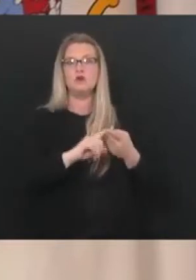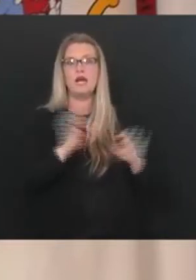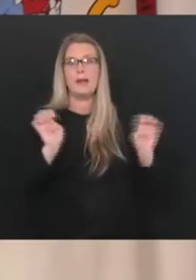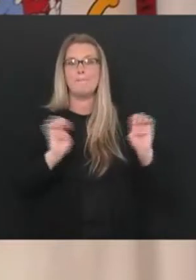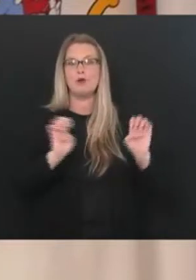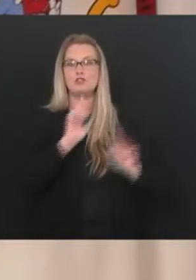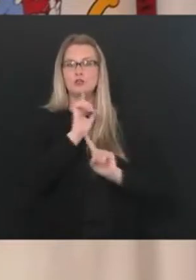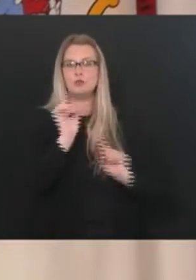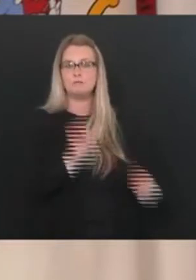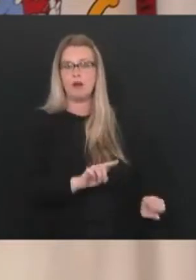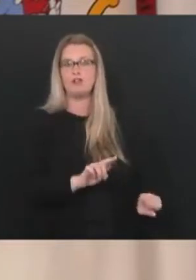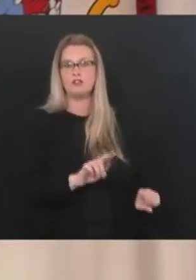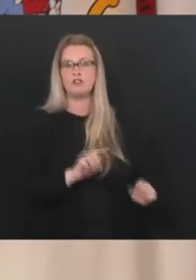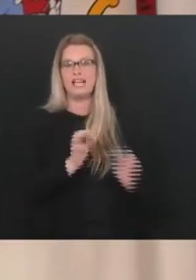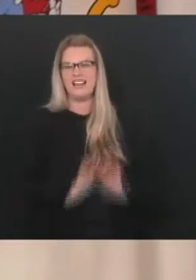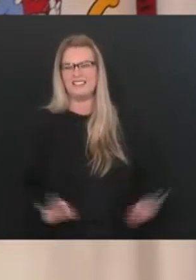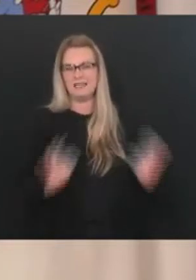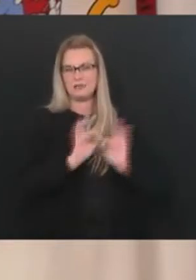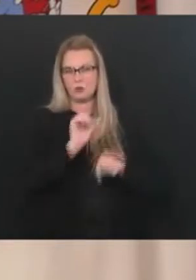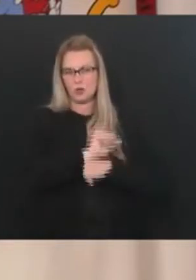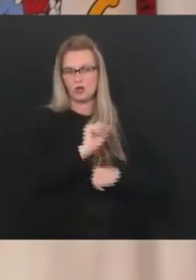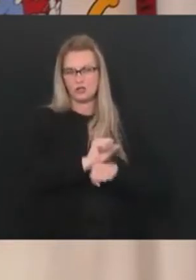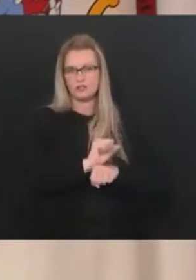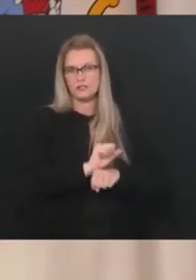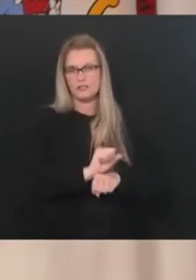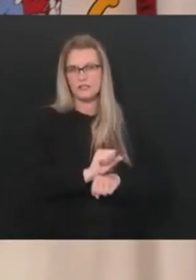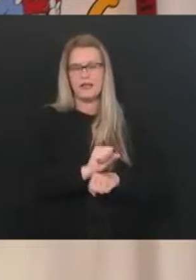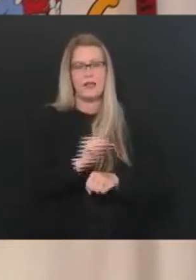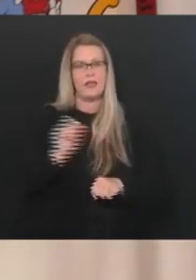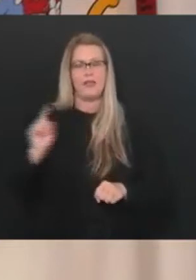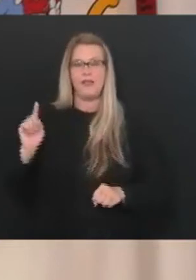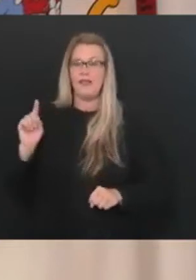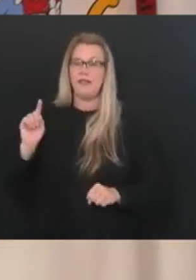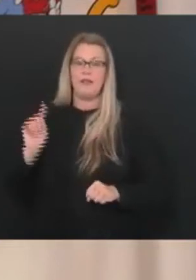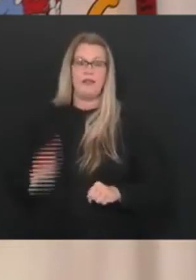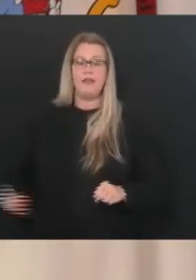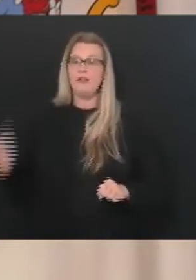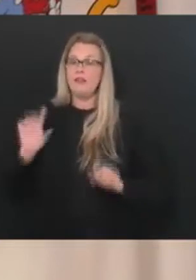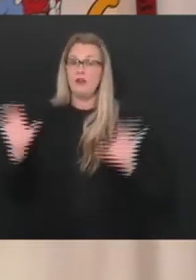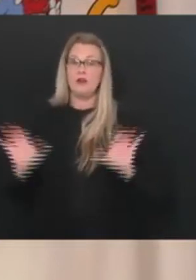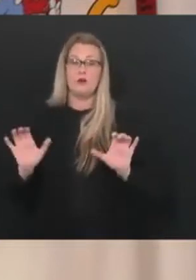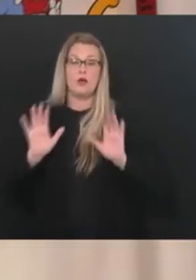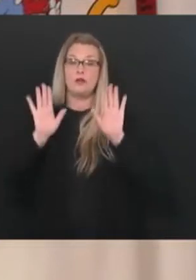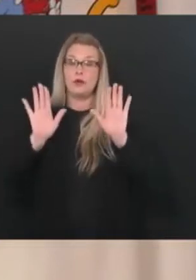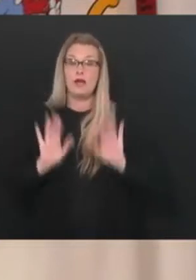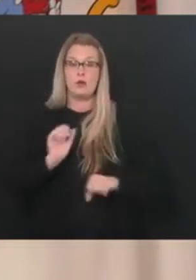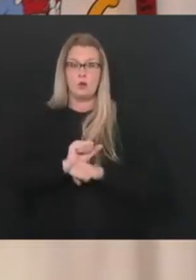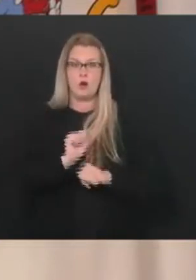ACT MONEY AND EVERYTHING TO GO TOWARDS EMERGENCY RESPONDERS AND OUR ESSENTIAL WORKERS.